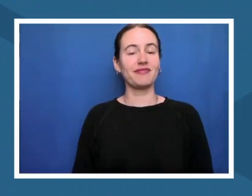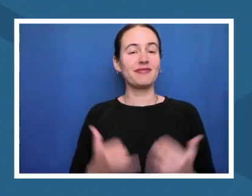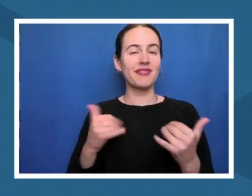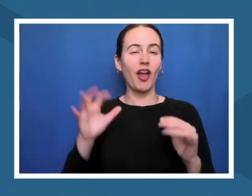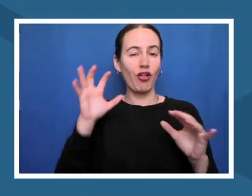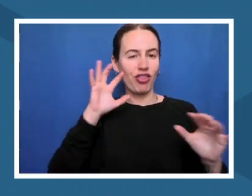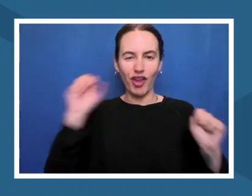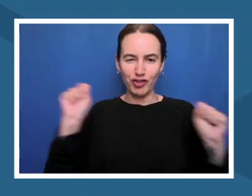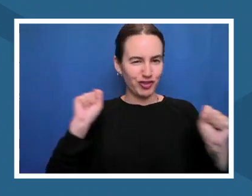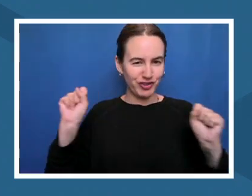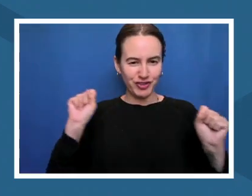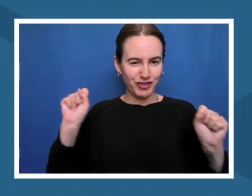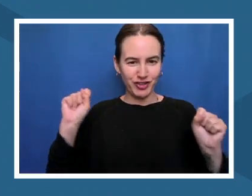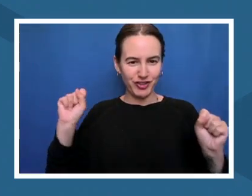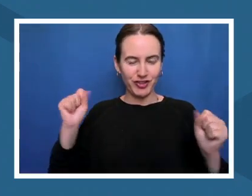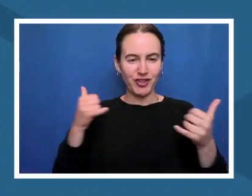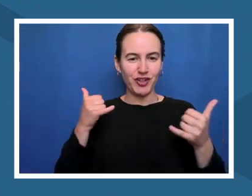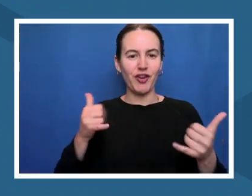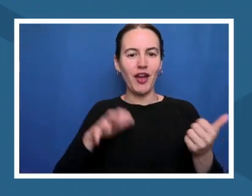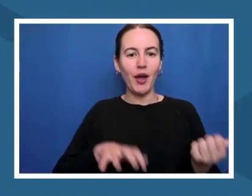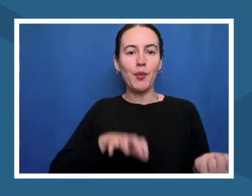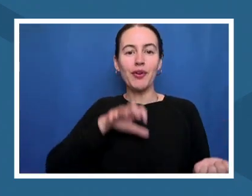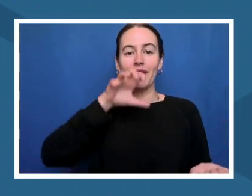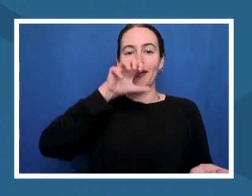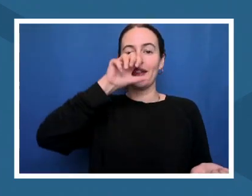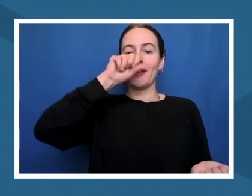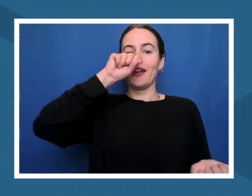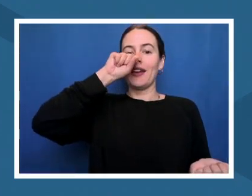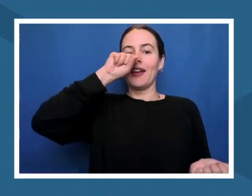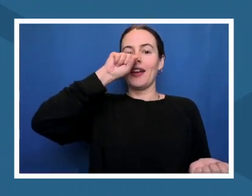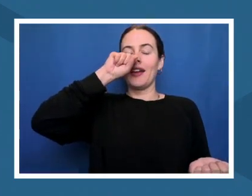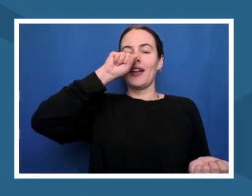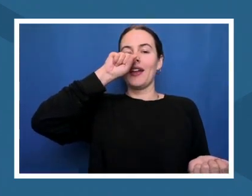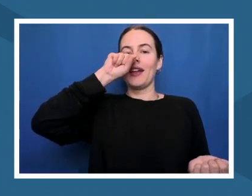go ahead and inhale and ah